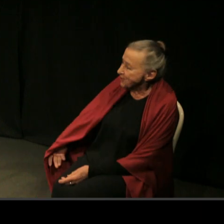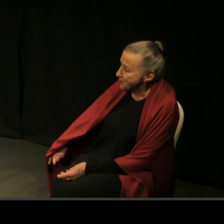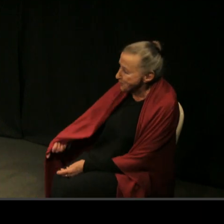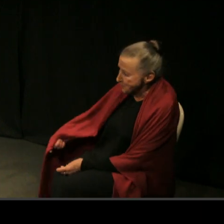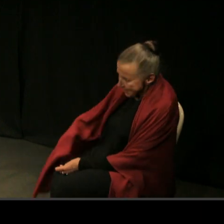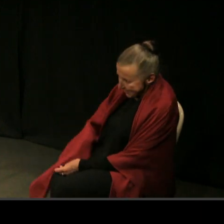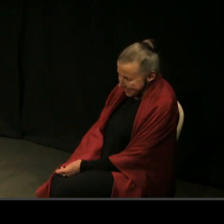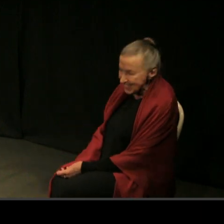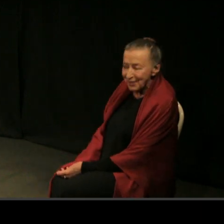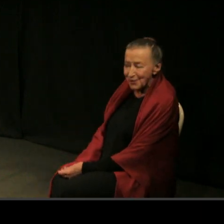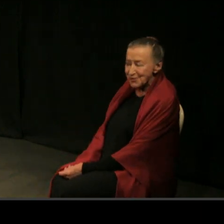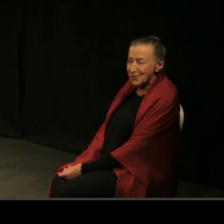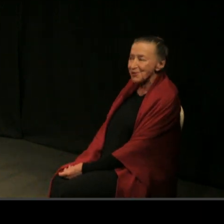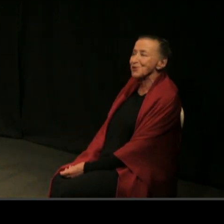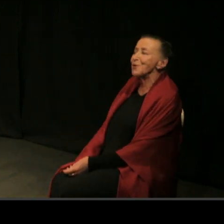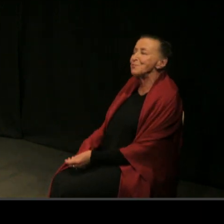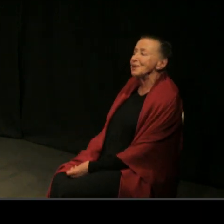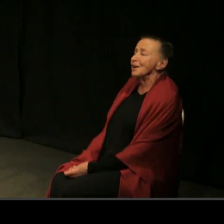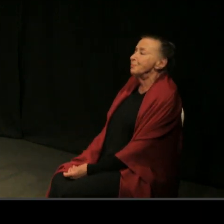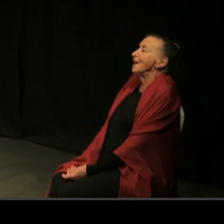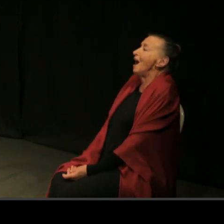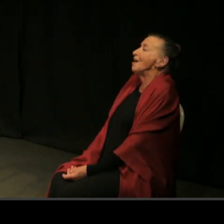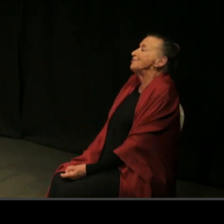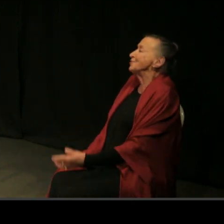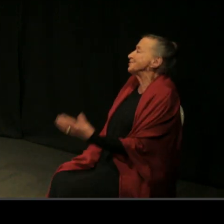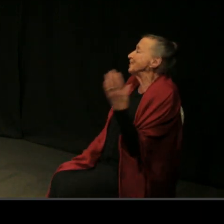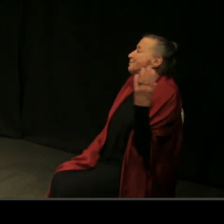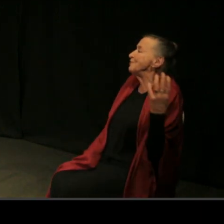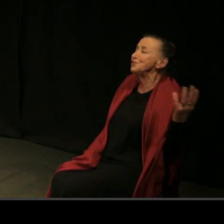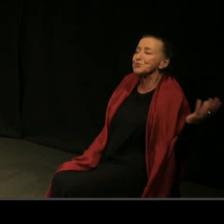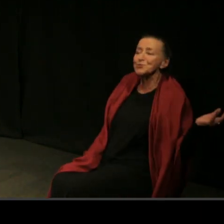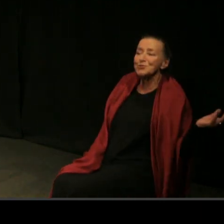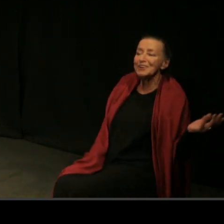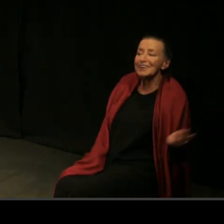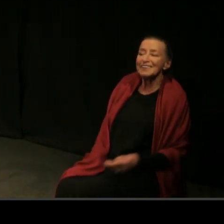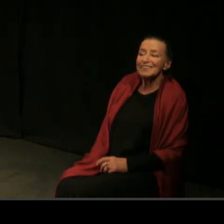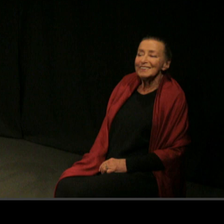though clearly she was a connoisseur. "Bravo!" she said.